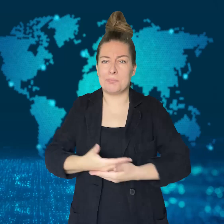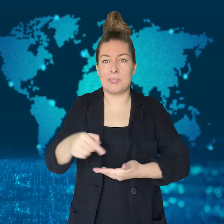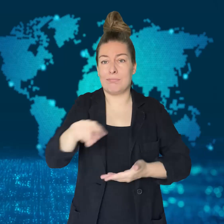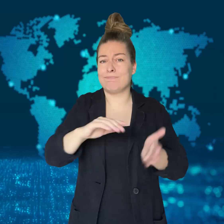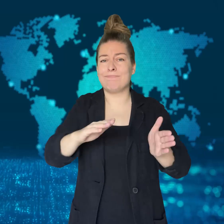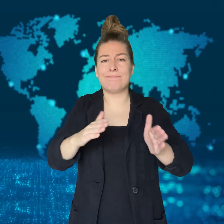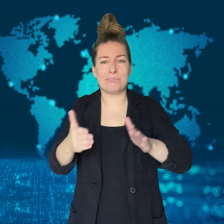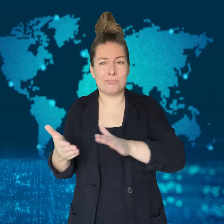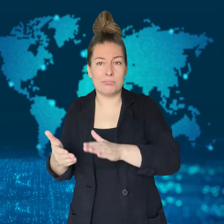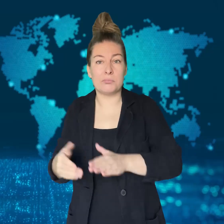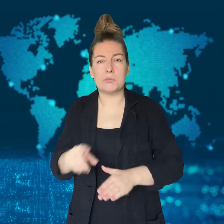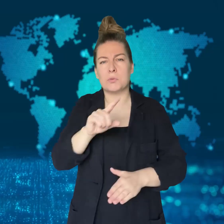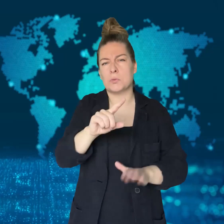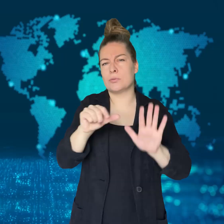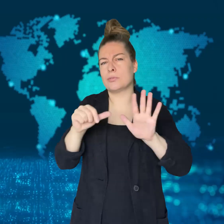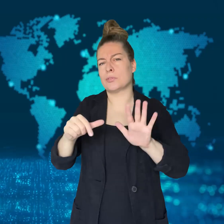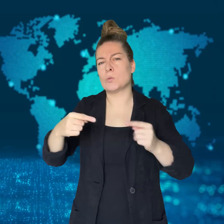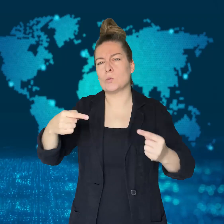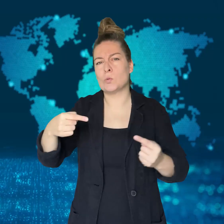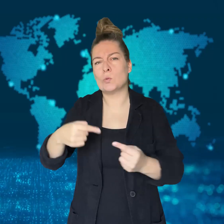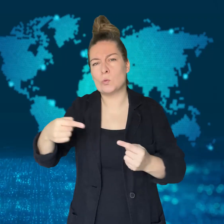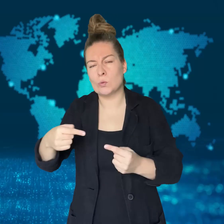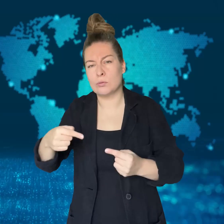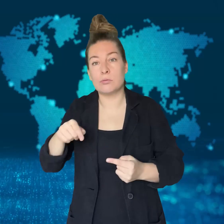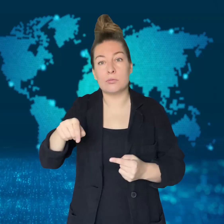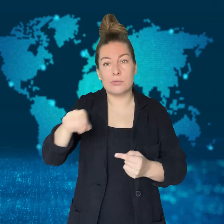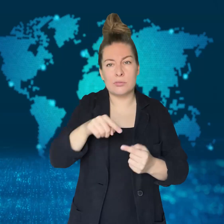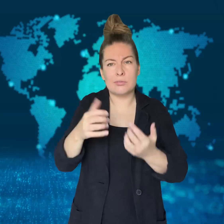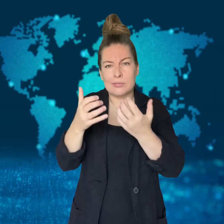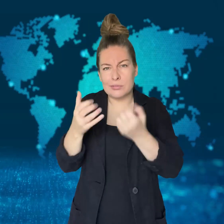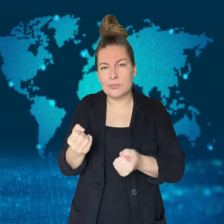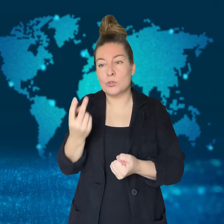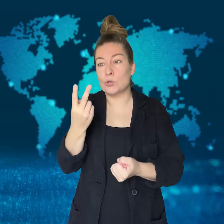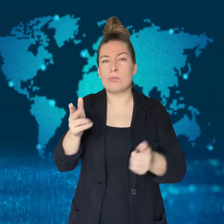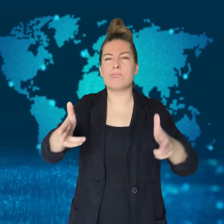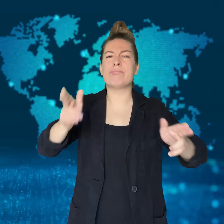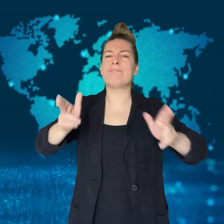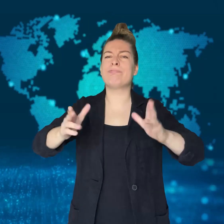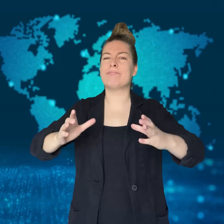At least 16 others were seriously injured.